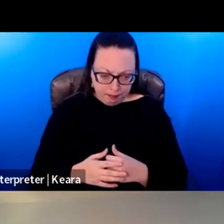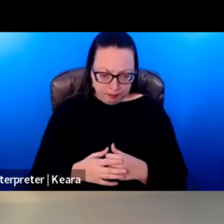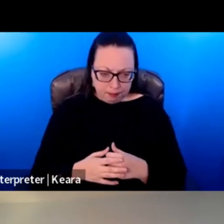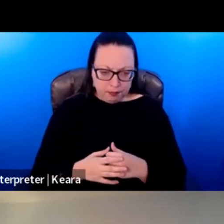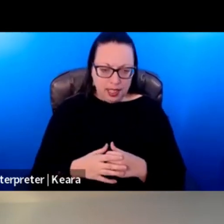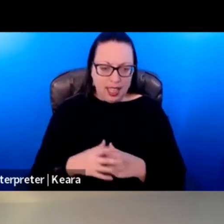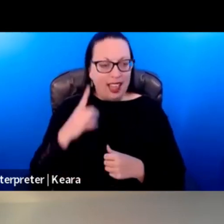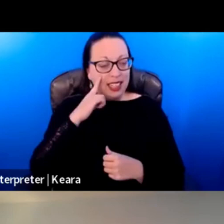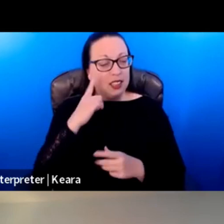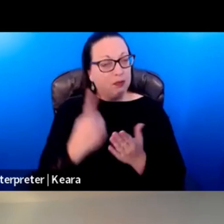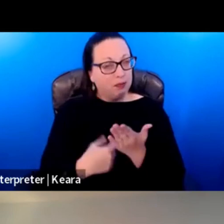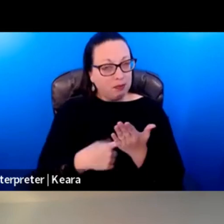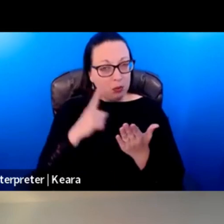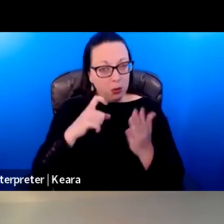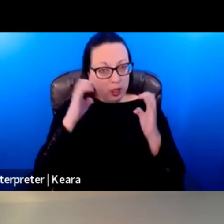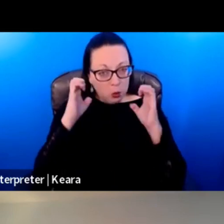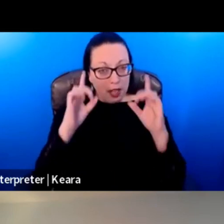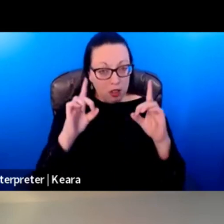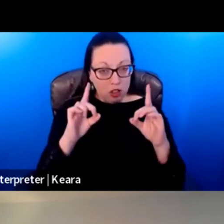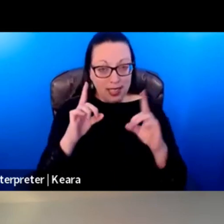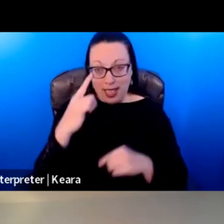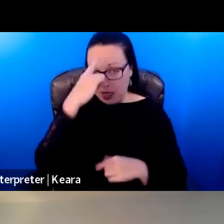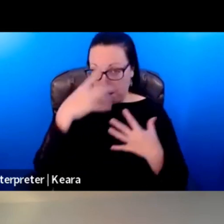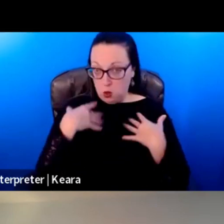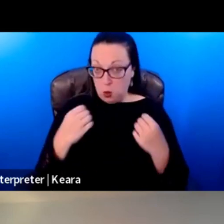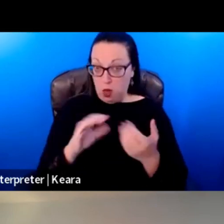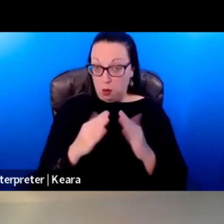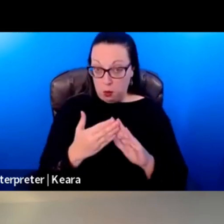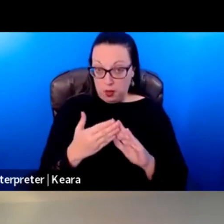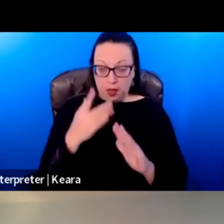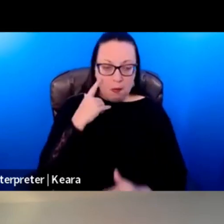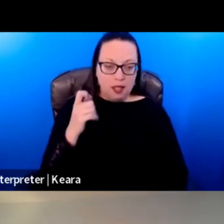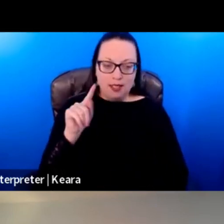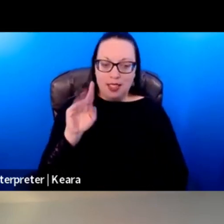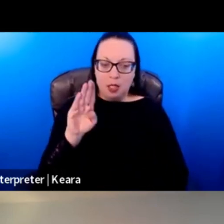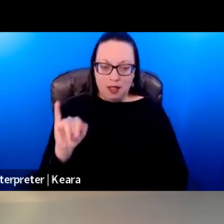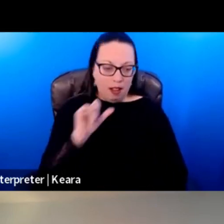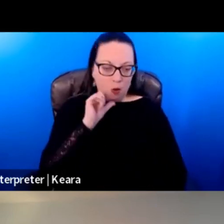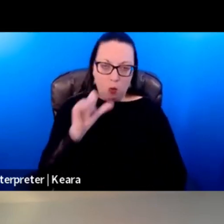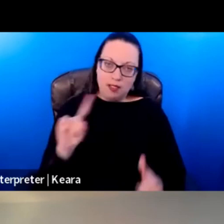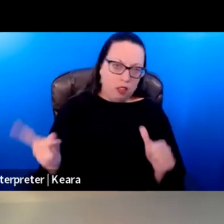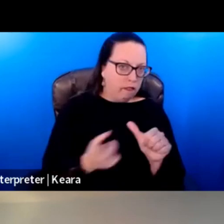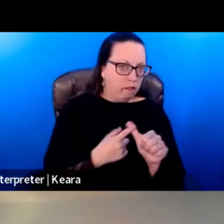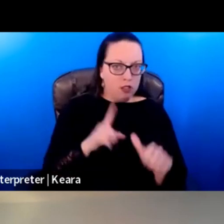health community because because the TBI wasn't an initial diagnosis, they don't consider